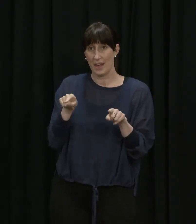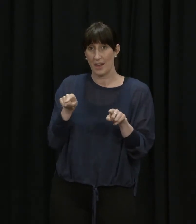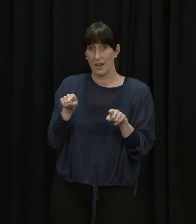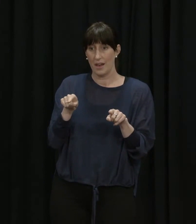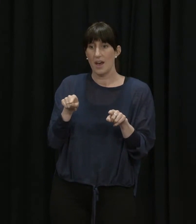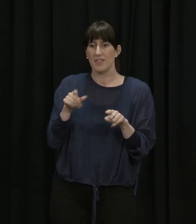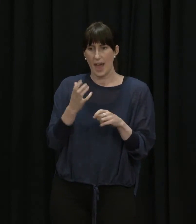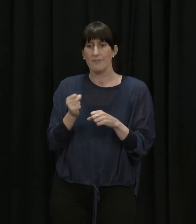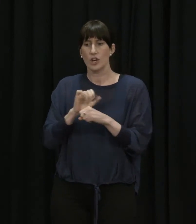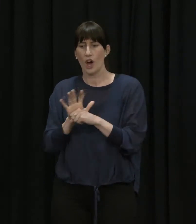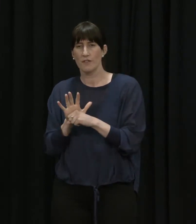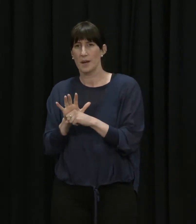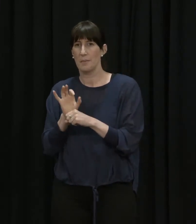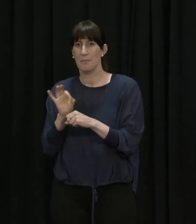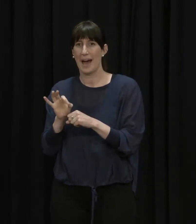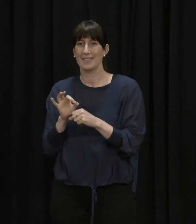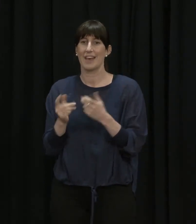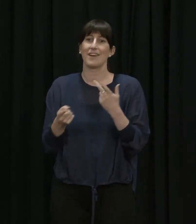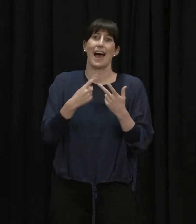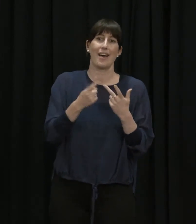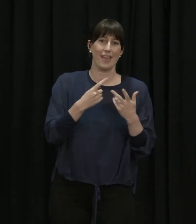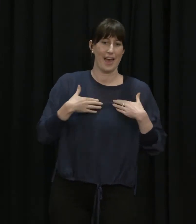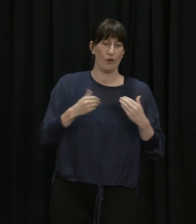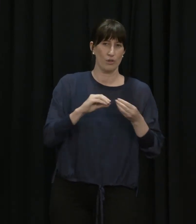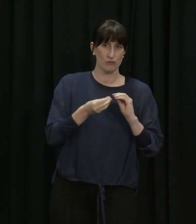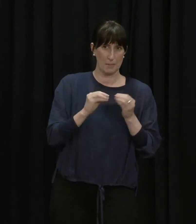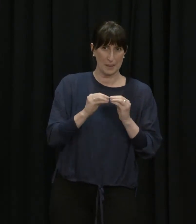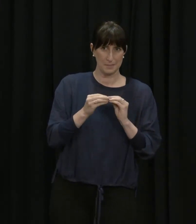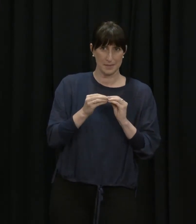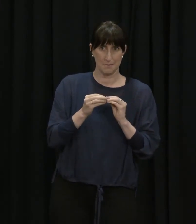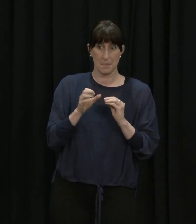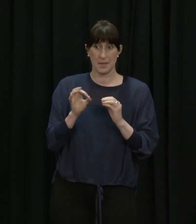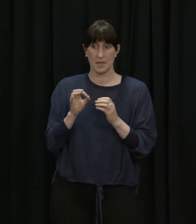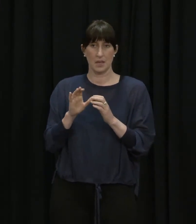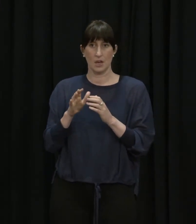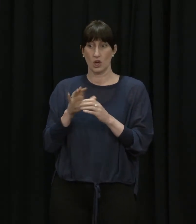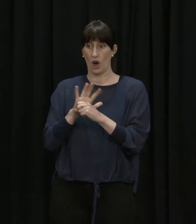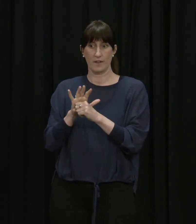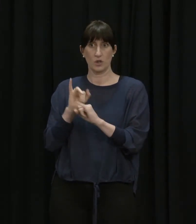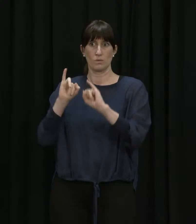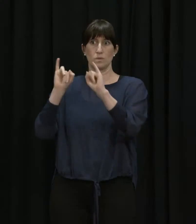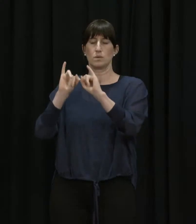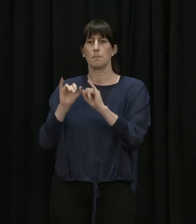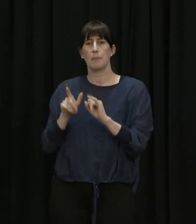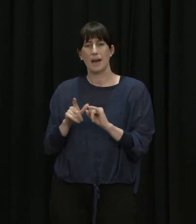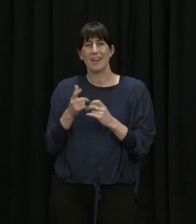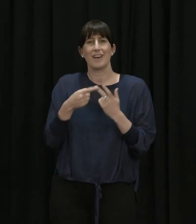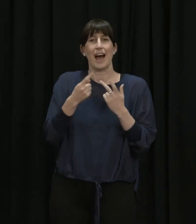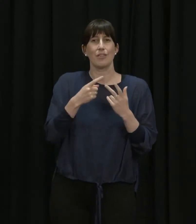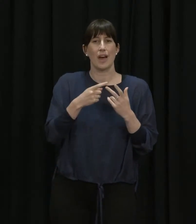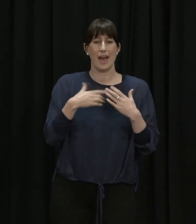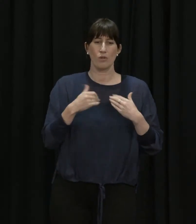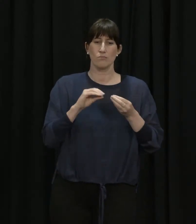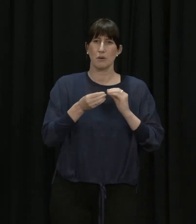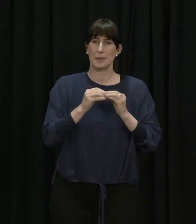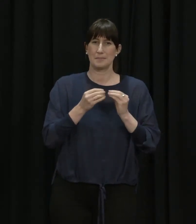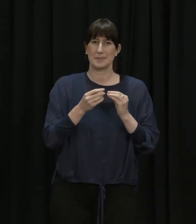that among those people in